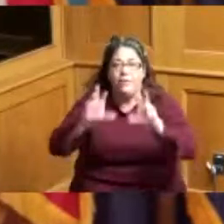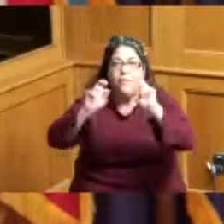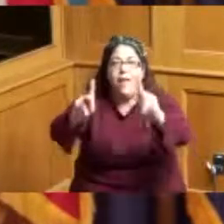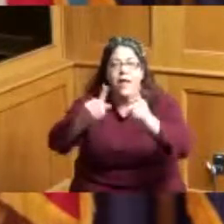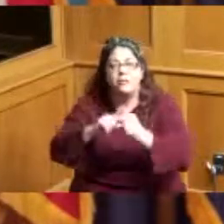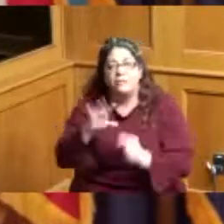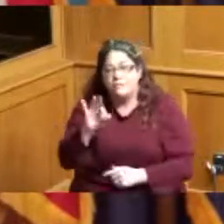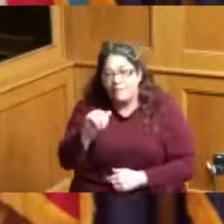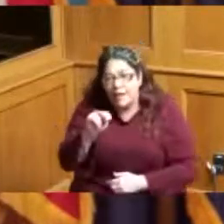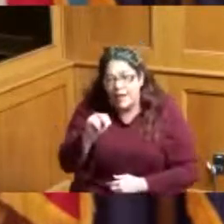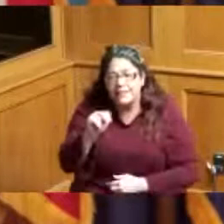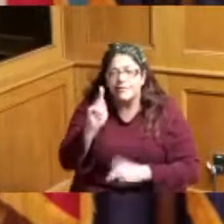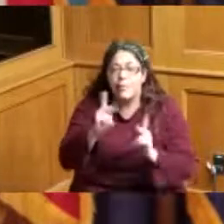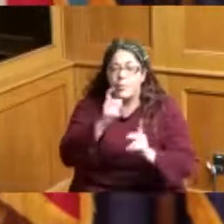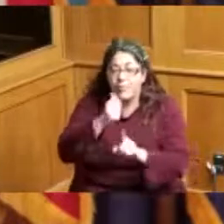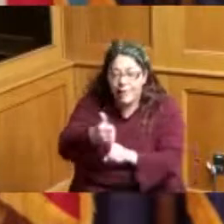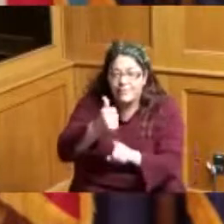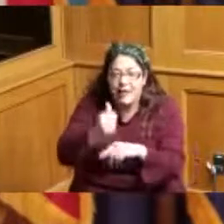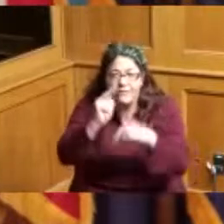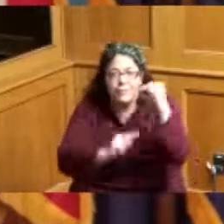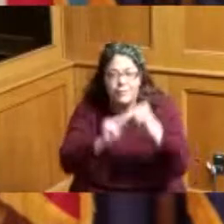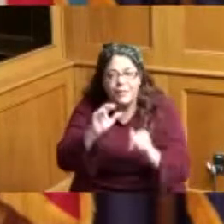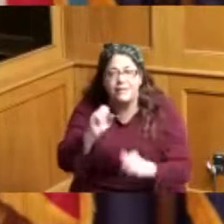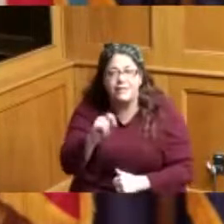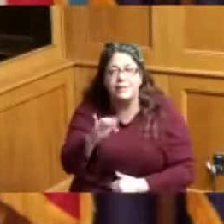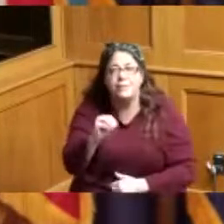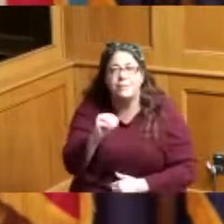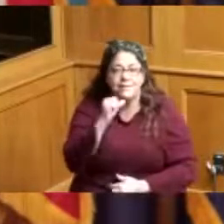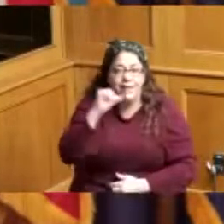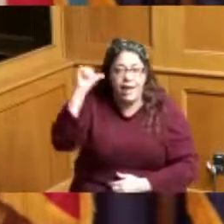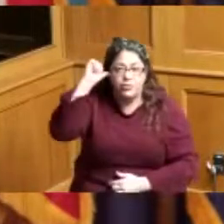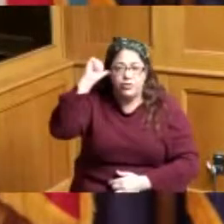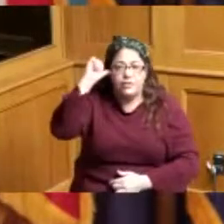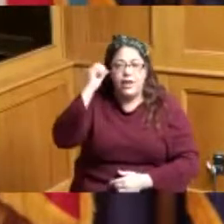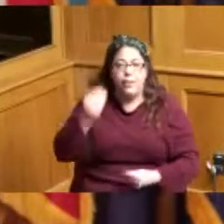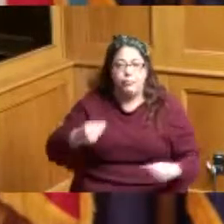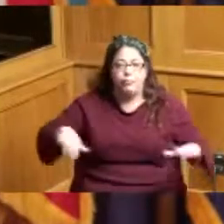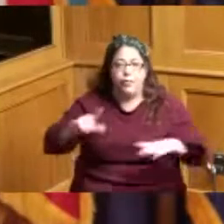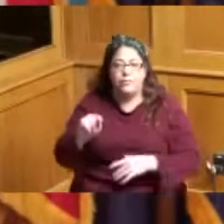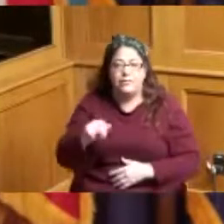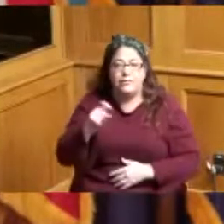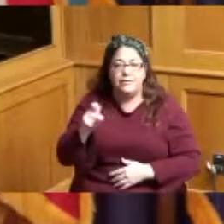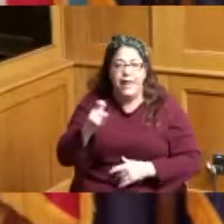the taxpayers yesterday was the deadline for property taxes and people running down here